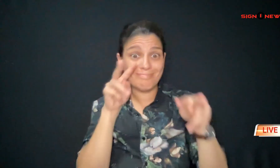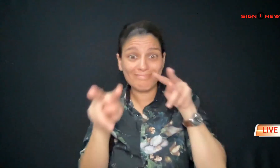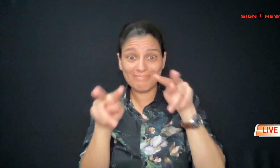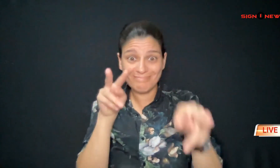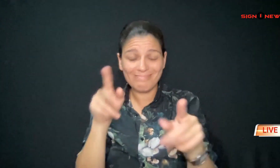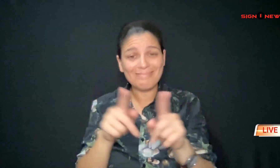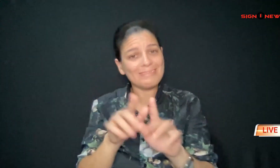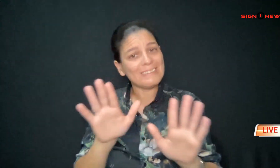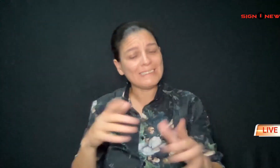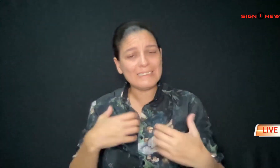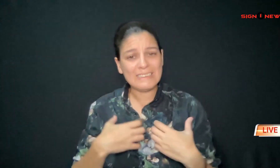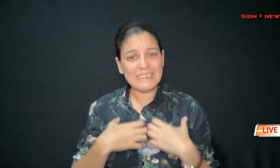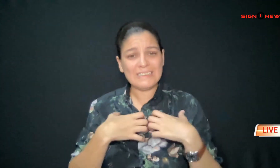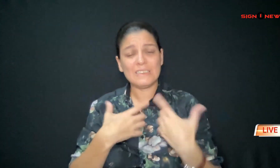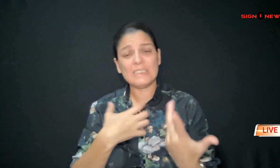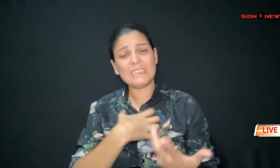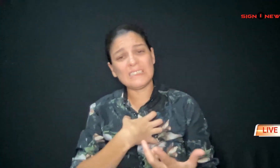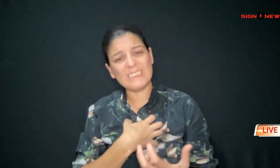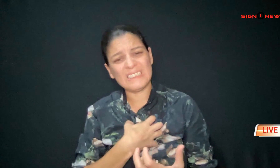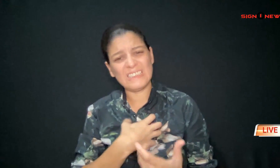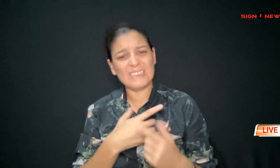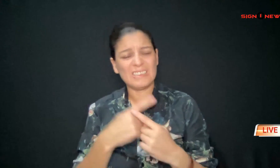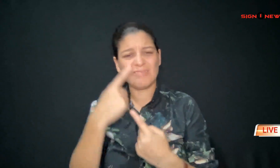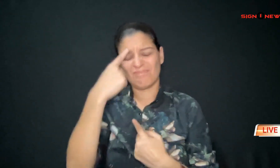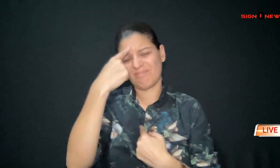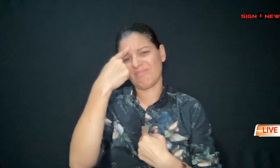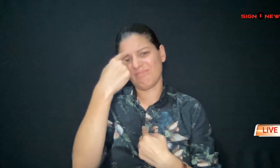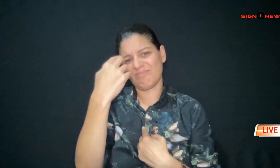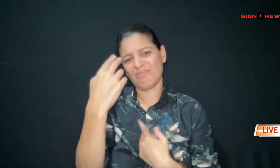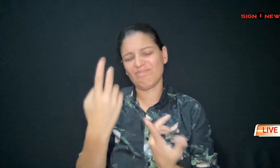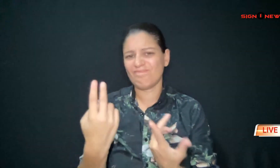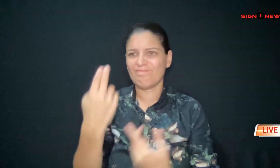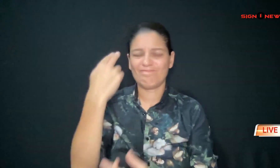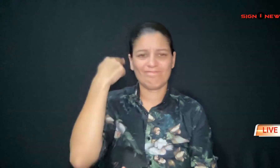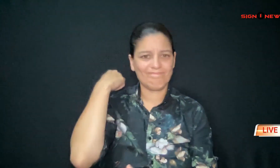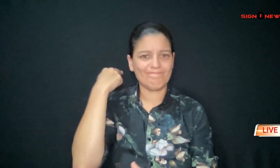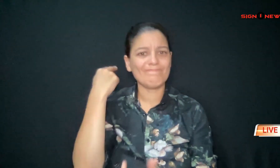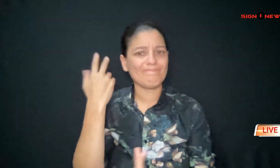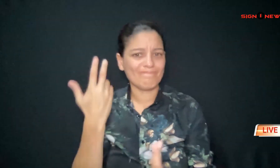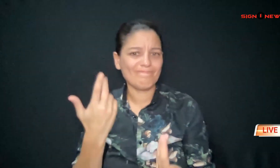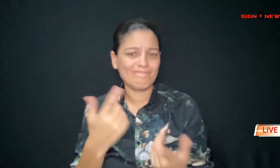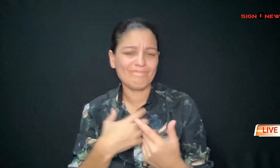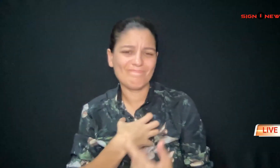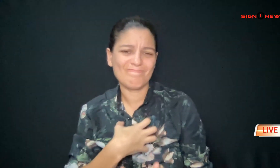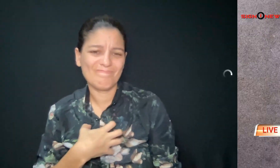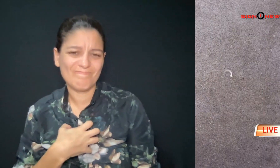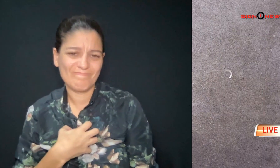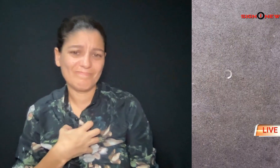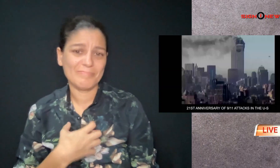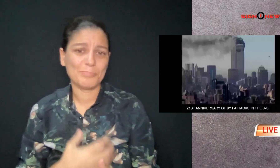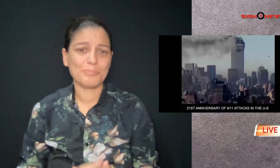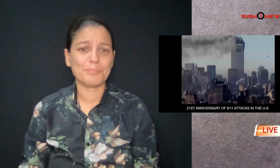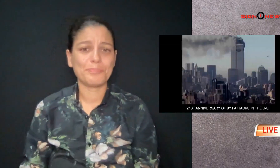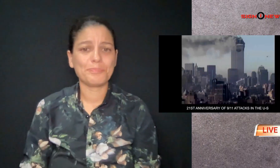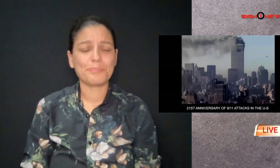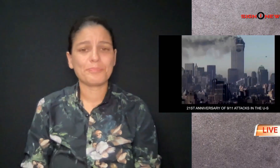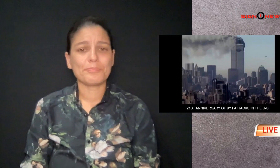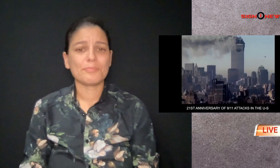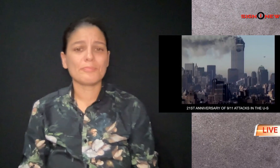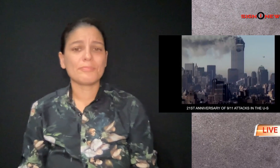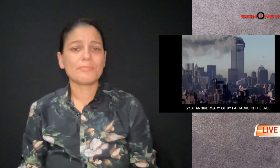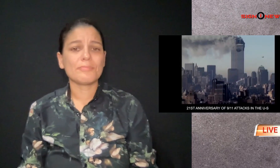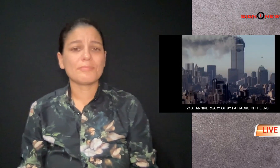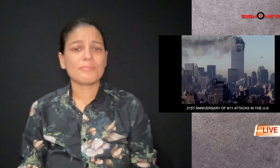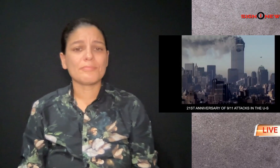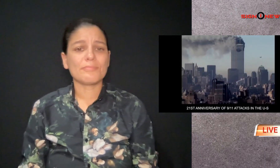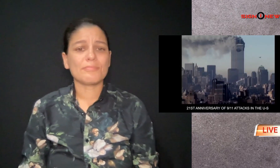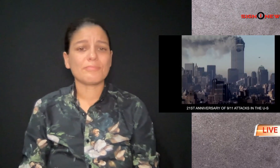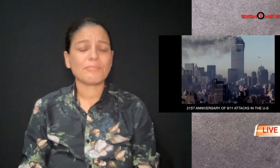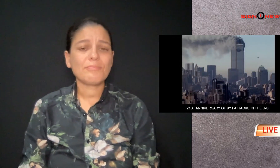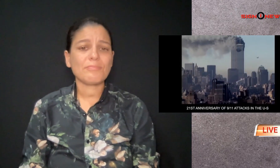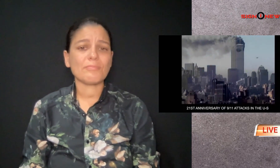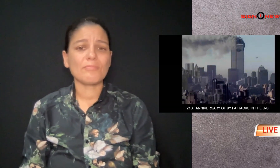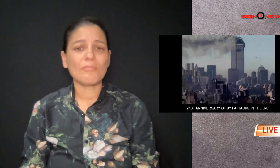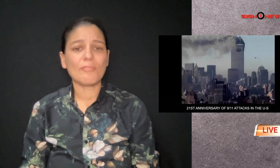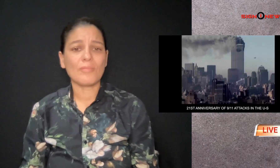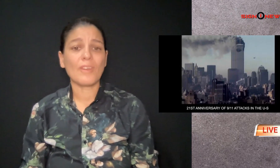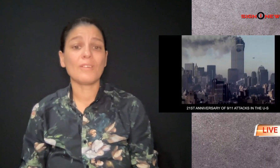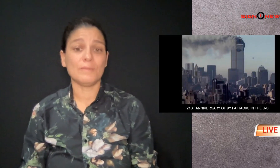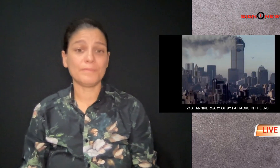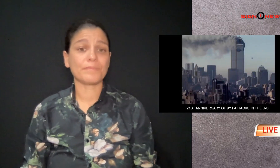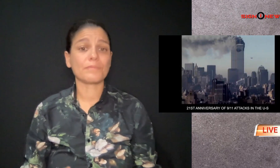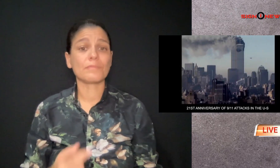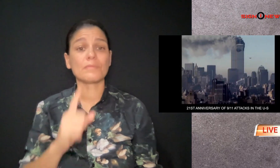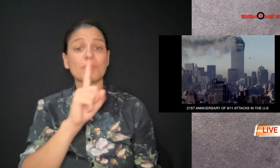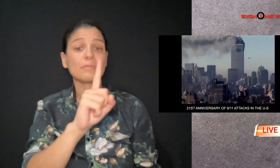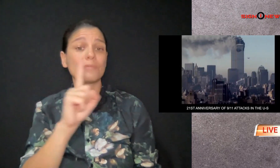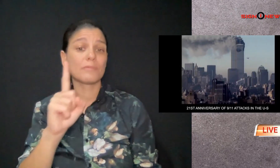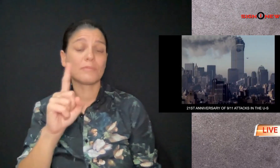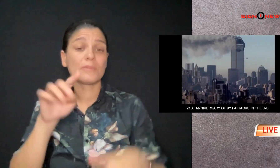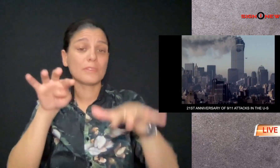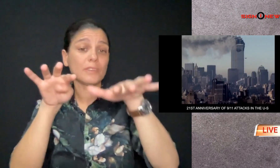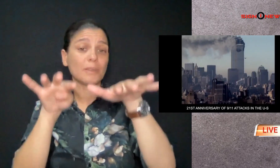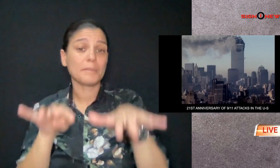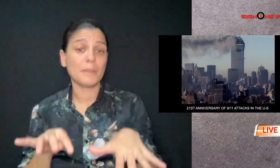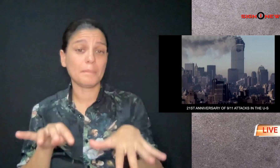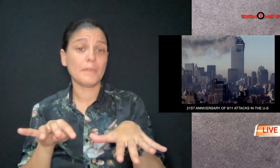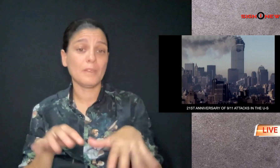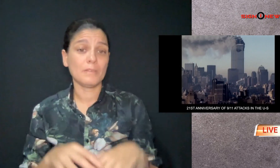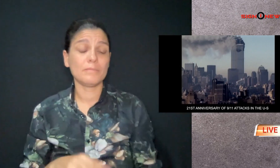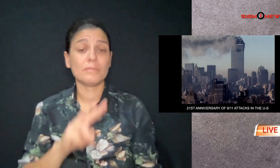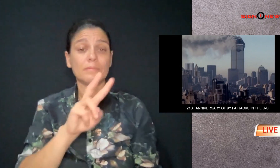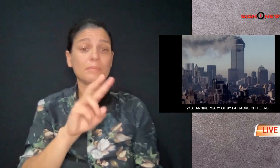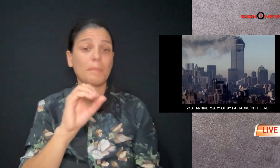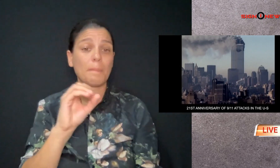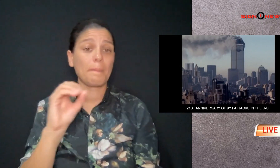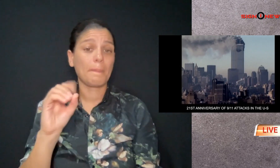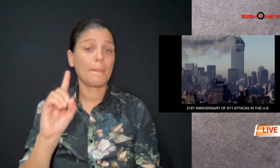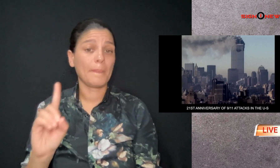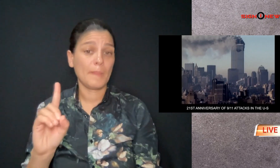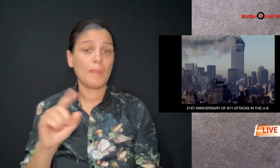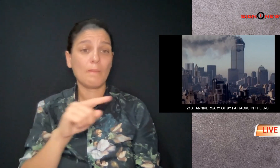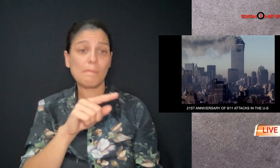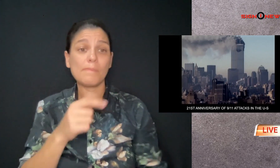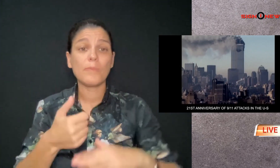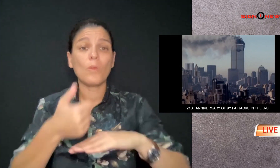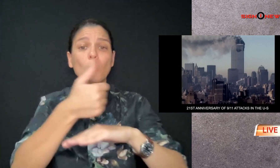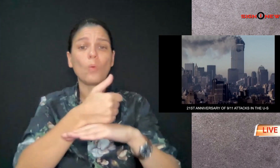the story may be disturbing to some viewers